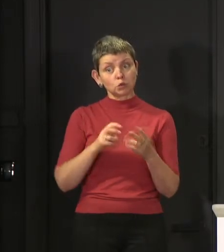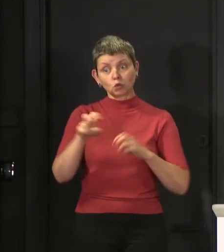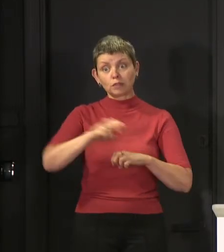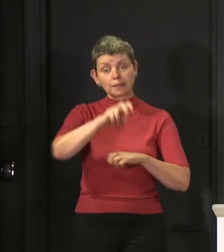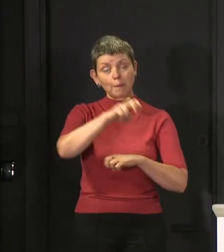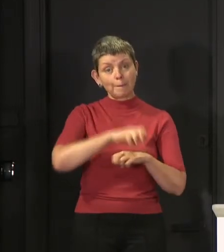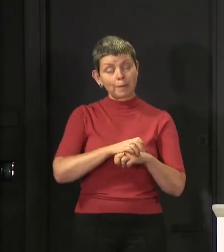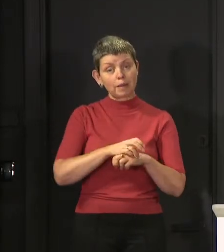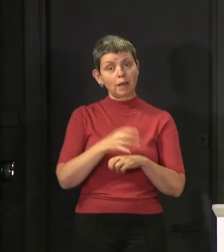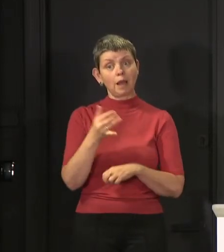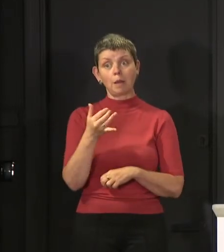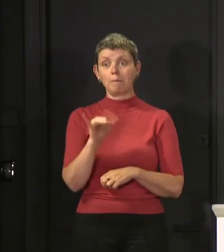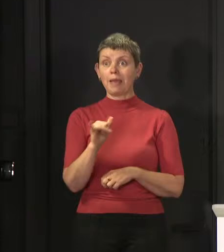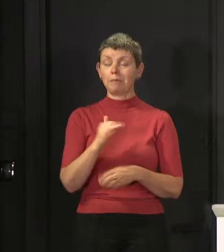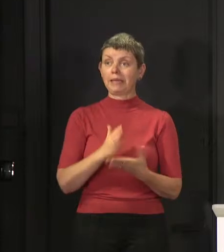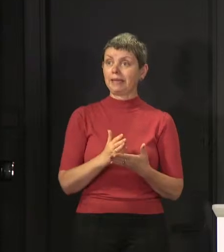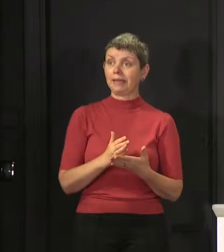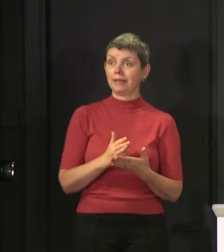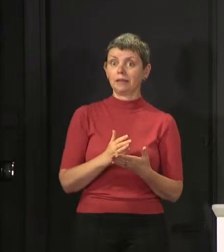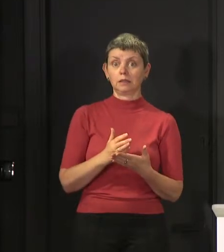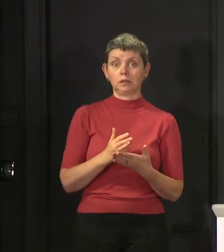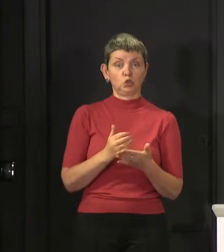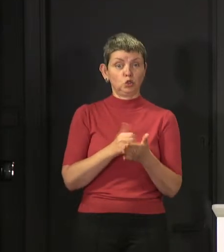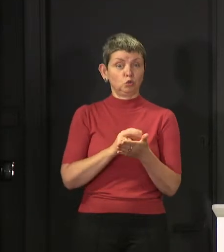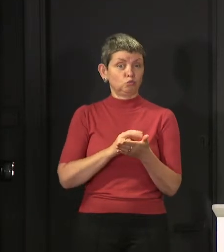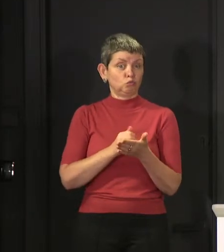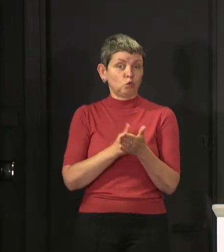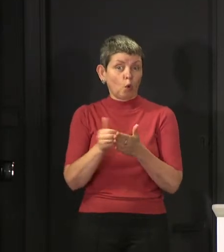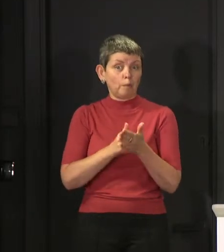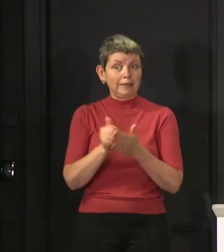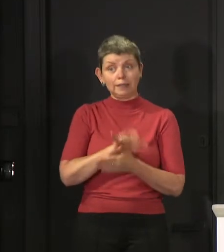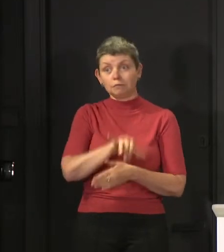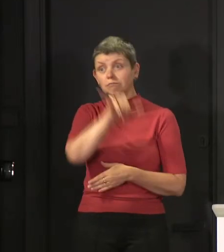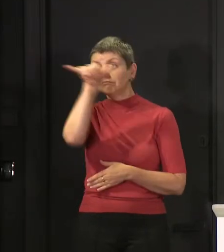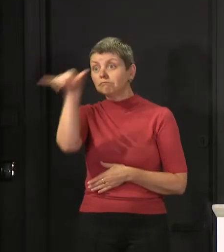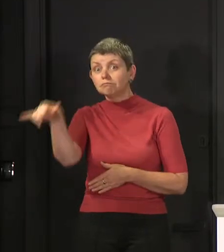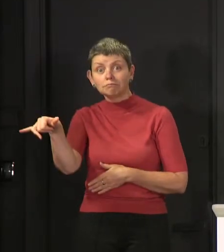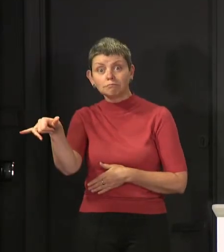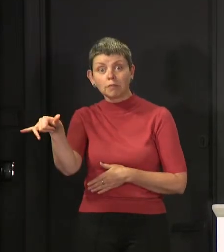a way that we might not do every summer, if we want to go abroad, to holiday here in Scotland.